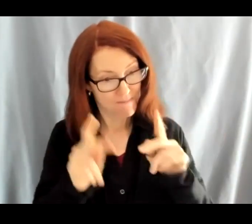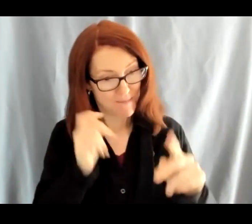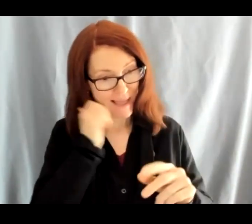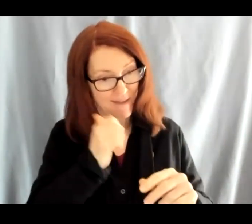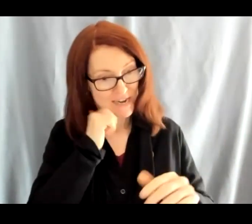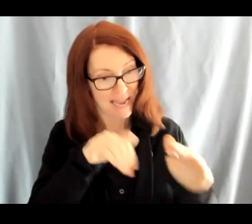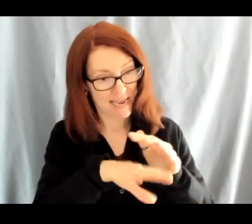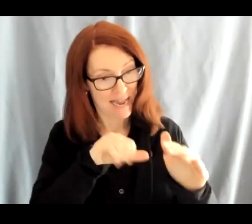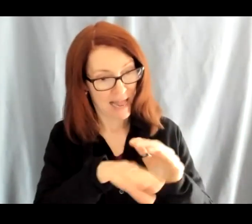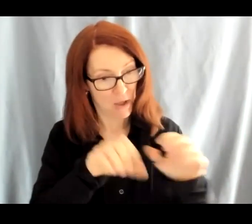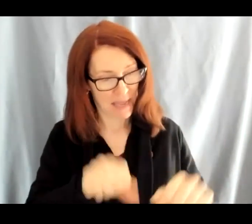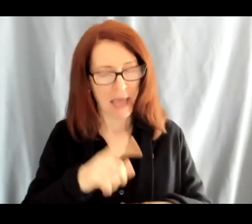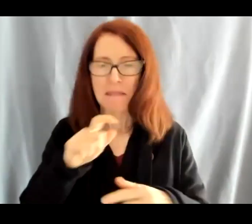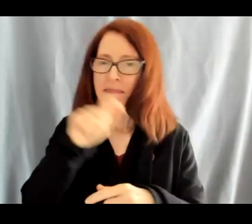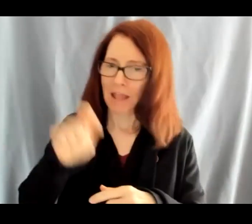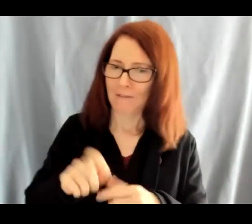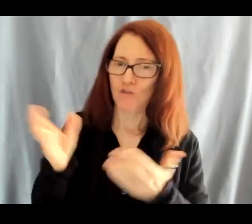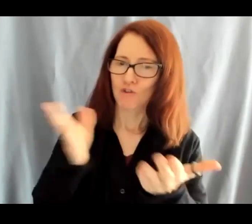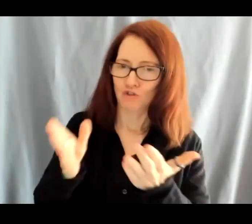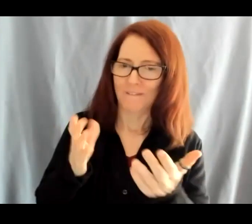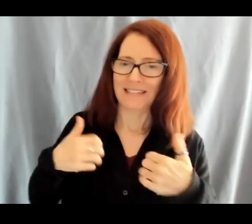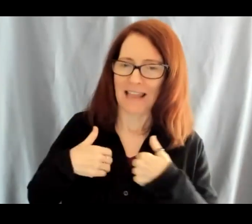should be allowed there that's like an argument